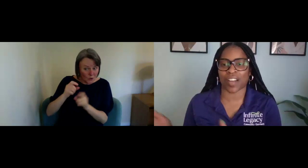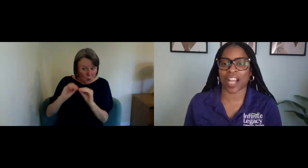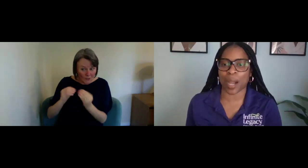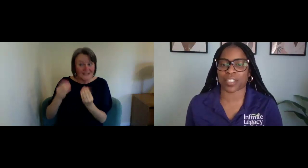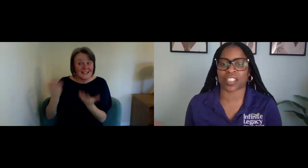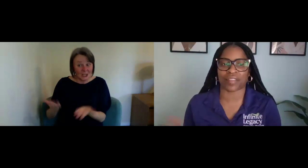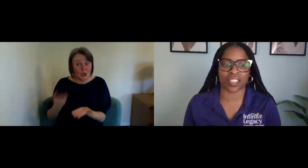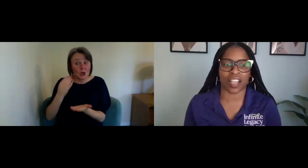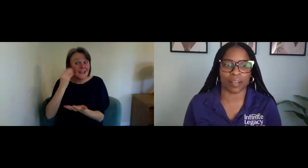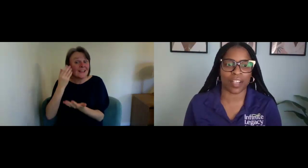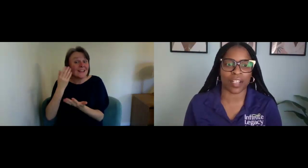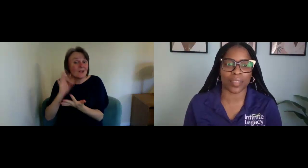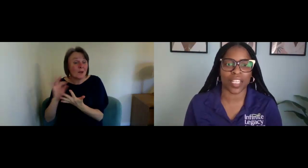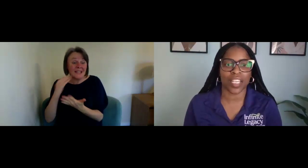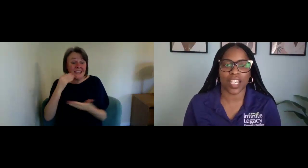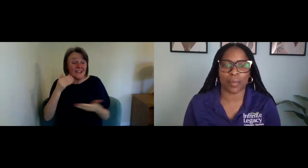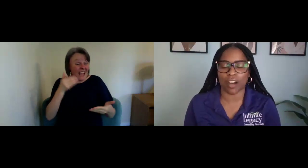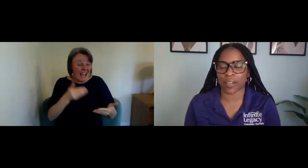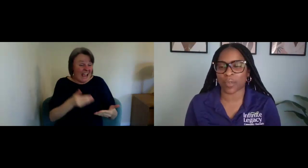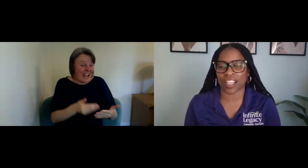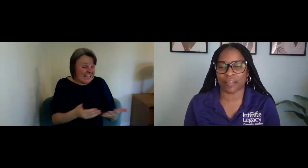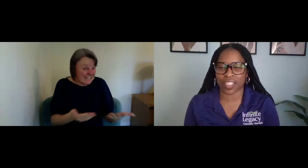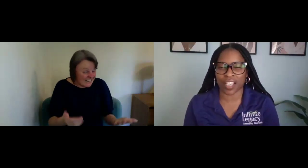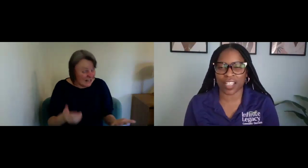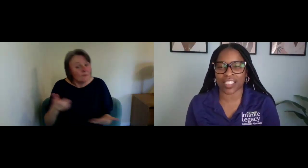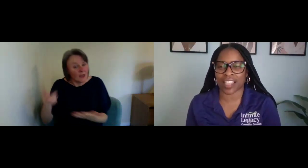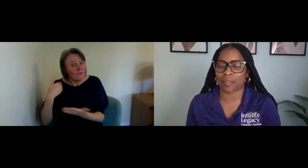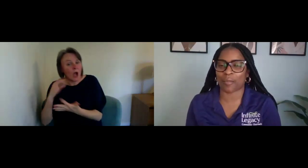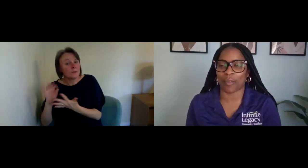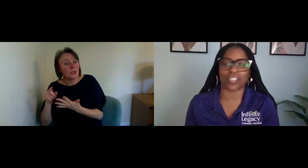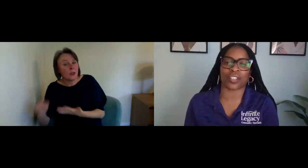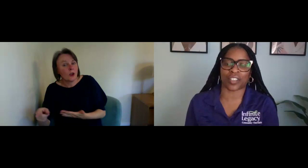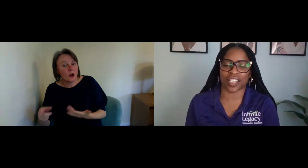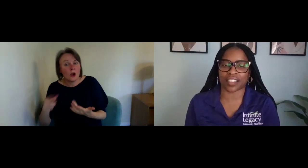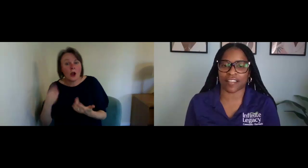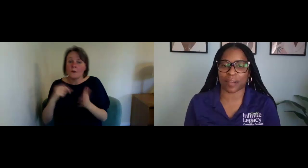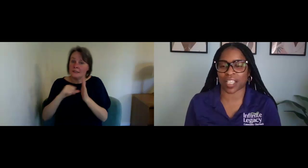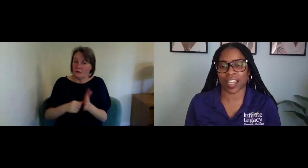provide options if that time comes and we always want to emphasize that one donor can save up to